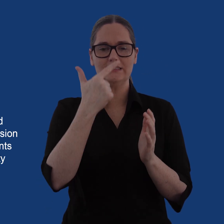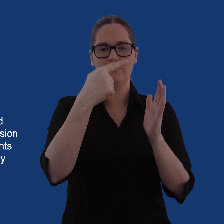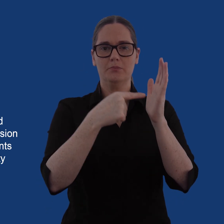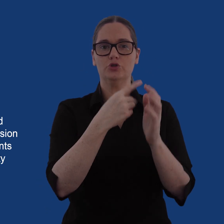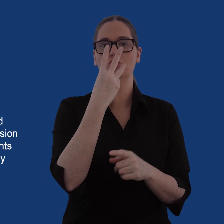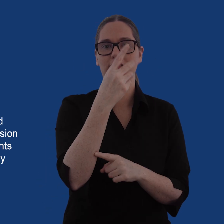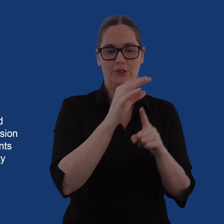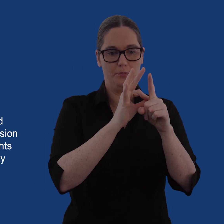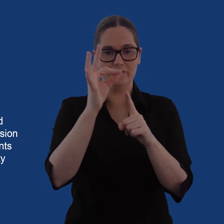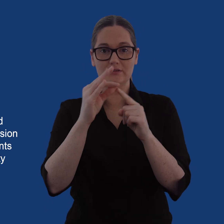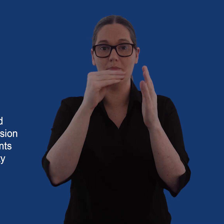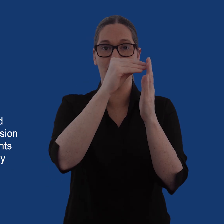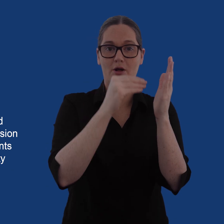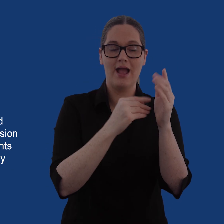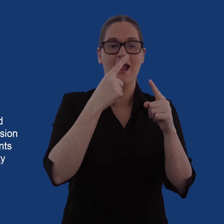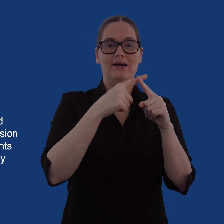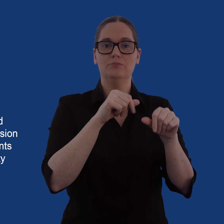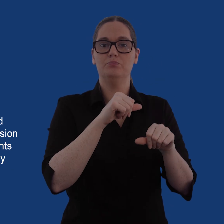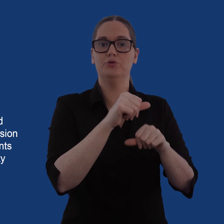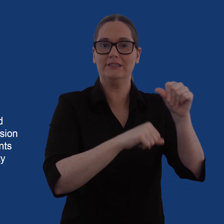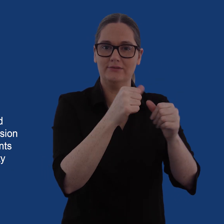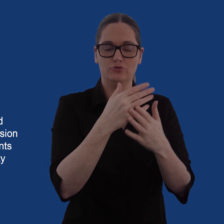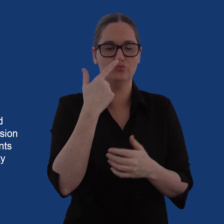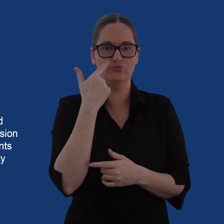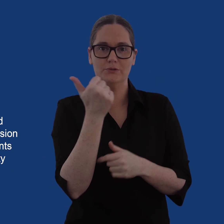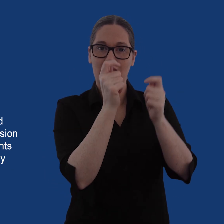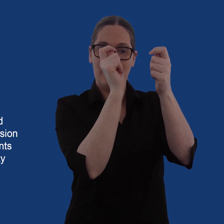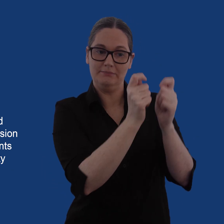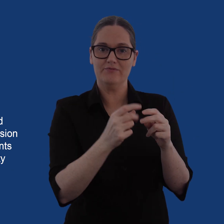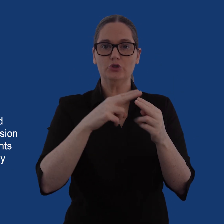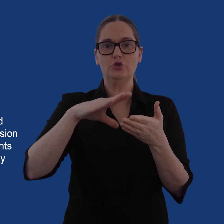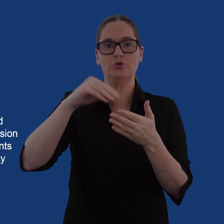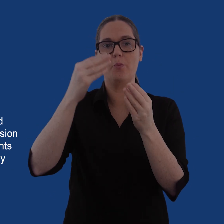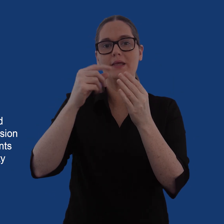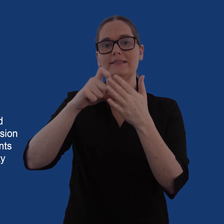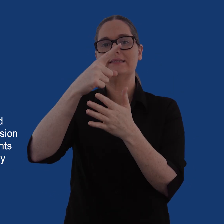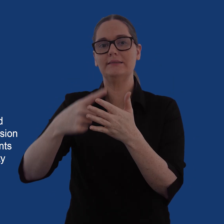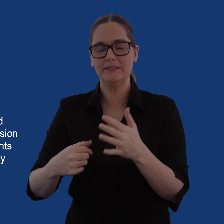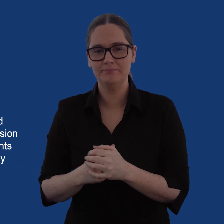7.3 Improve policies and procedures on the provision of reasonable adjustments to students with disability